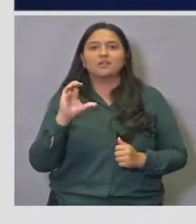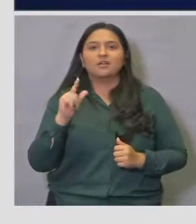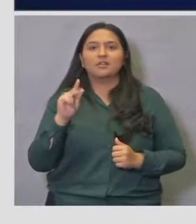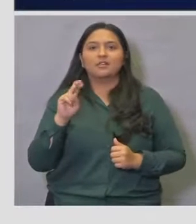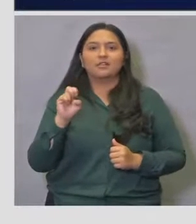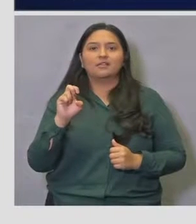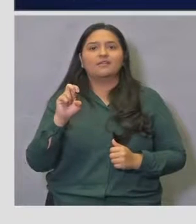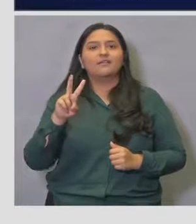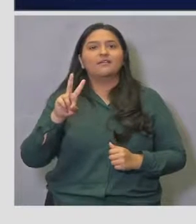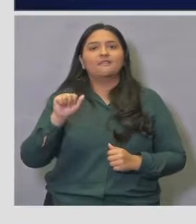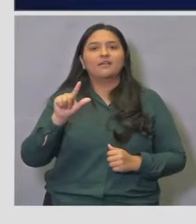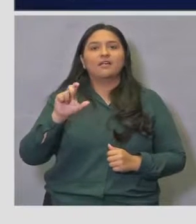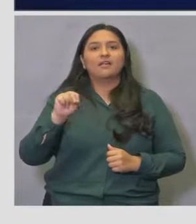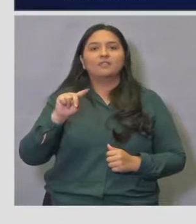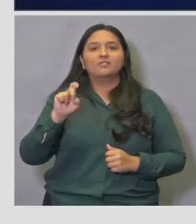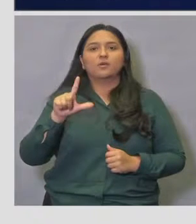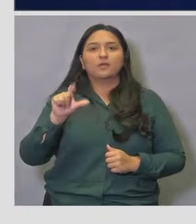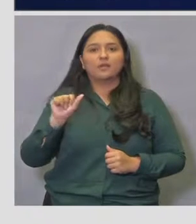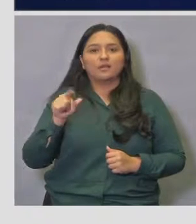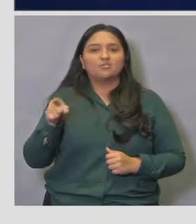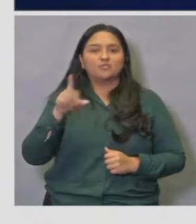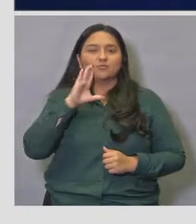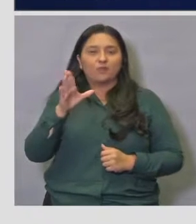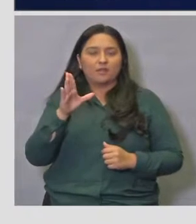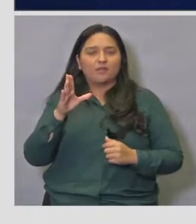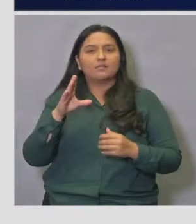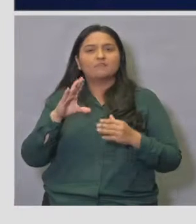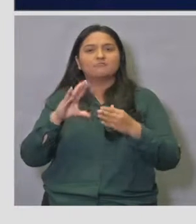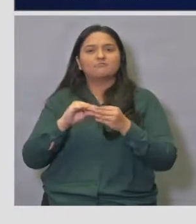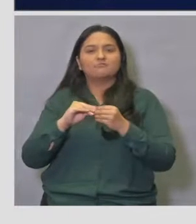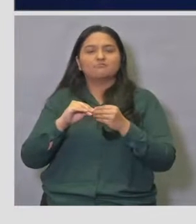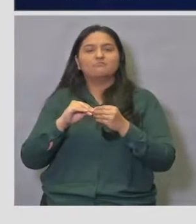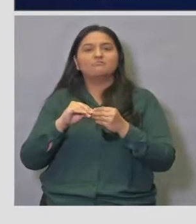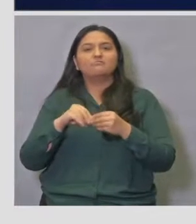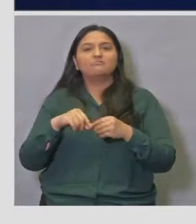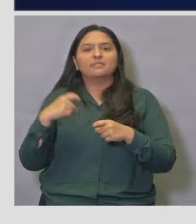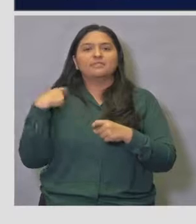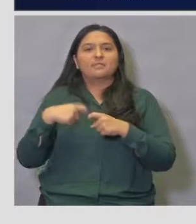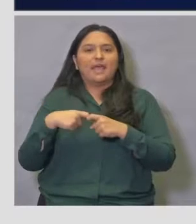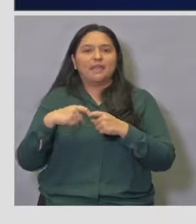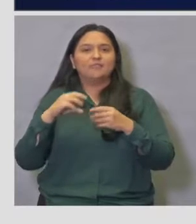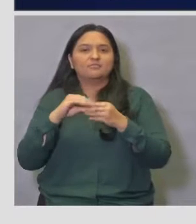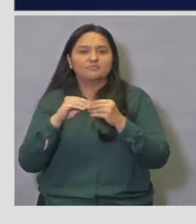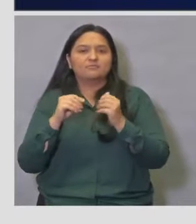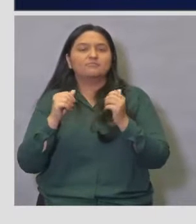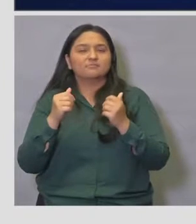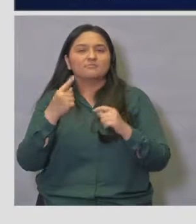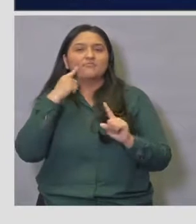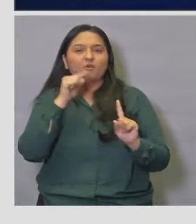NOW WE WILL TRANSITION TO REMARKS IN SPANISH WITH